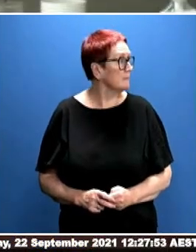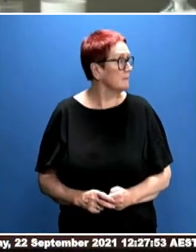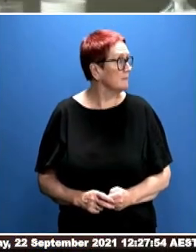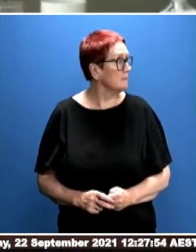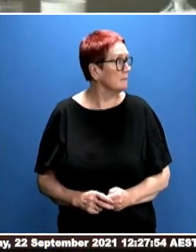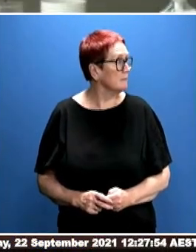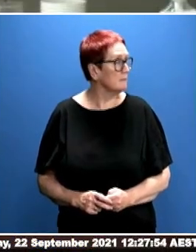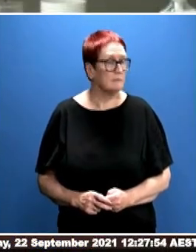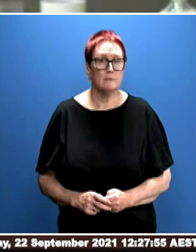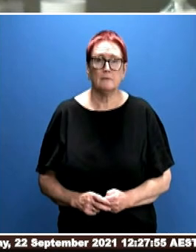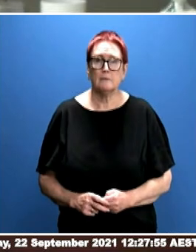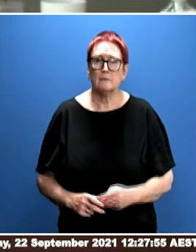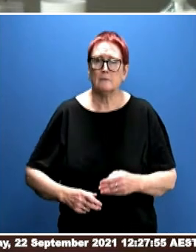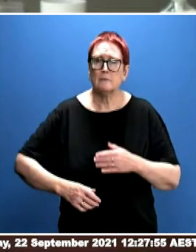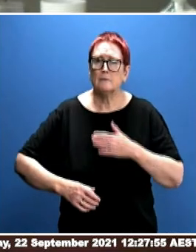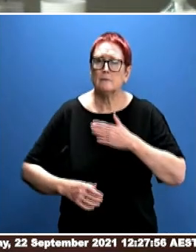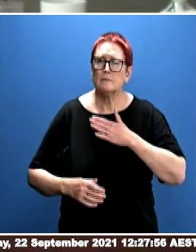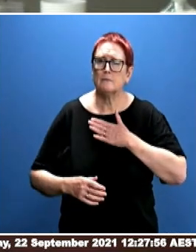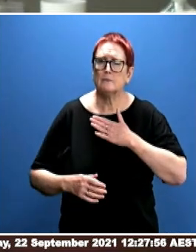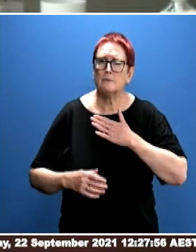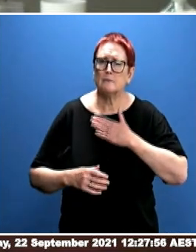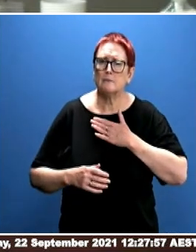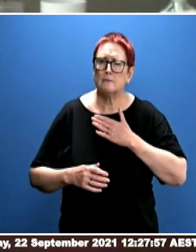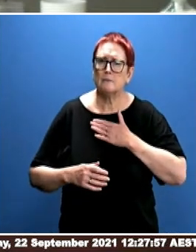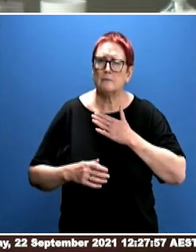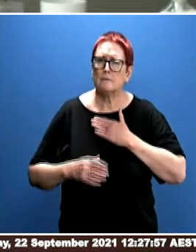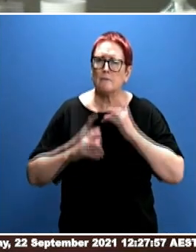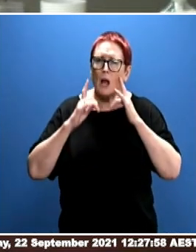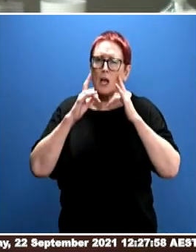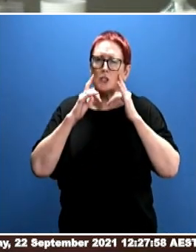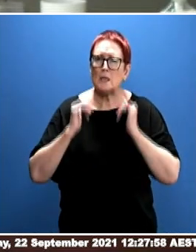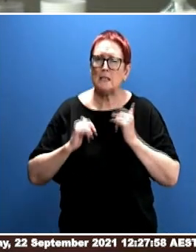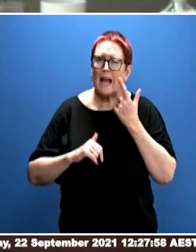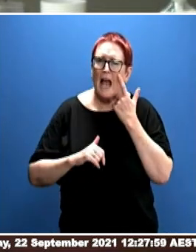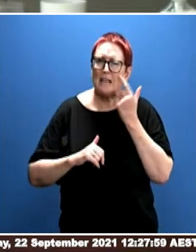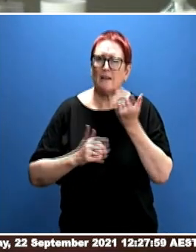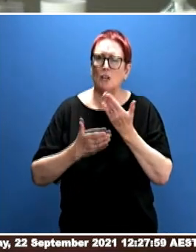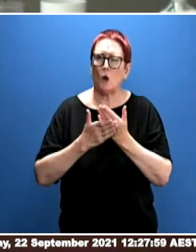My very learned junior has found a copy of that report on the Western Australian Parliamentary website.